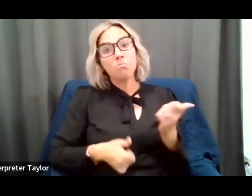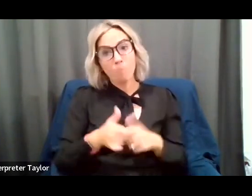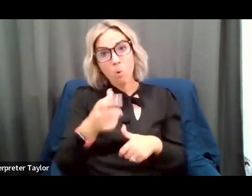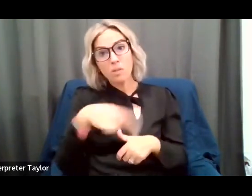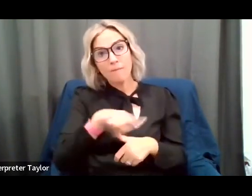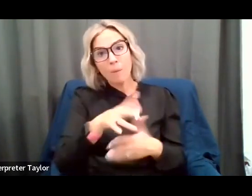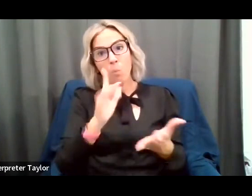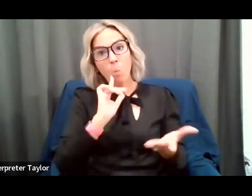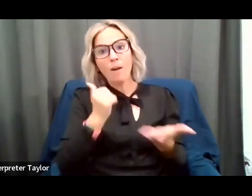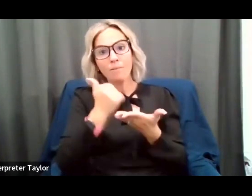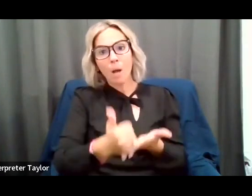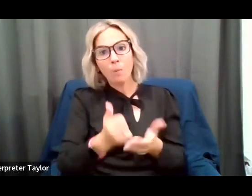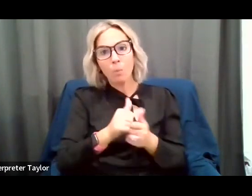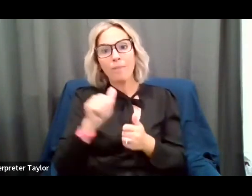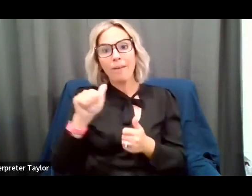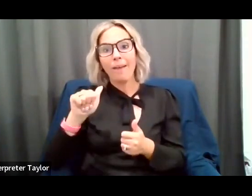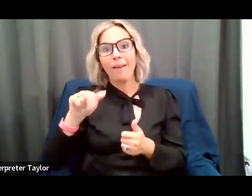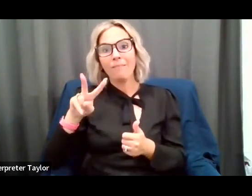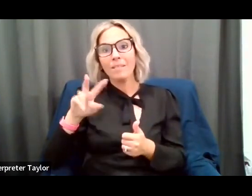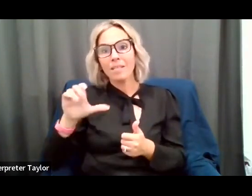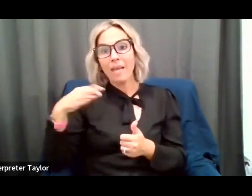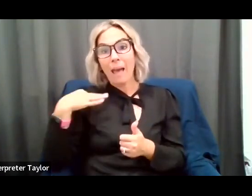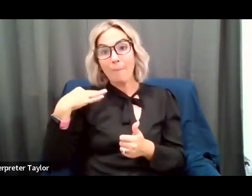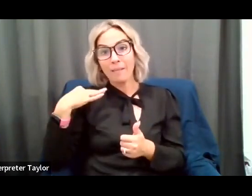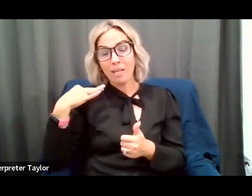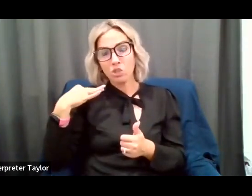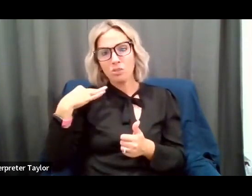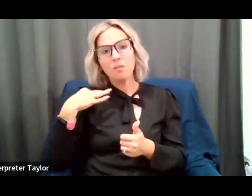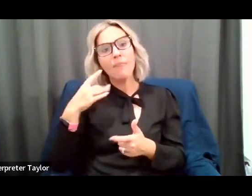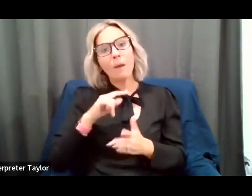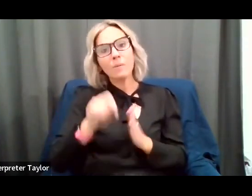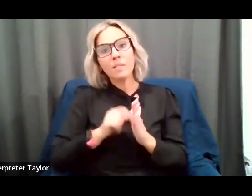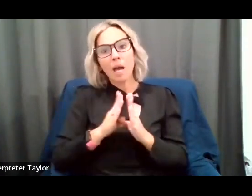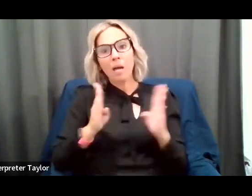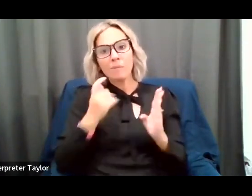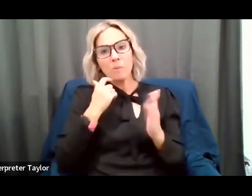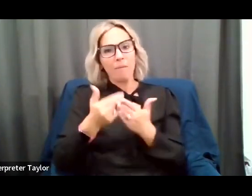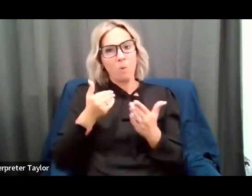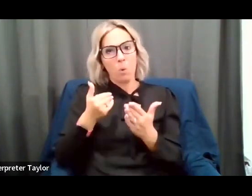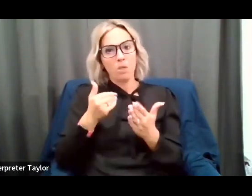assistance with the AVC application. This was a time period right before school started up.